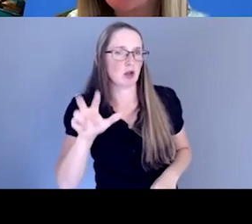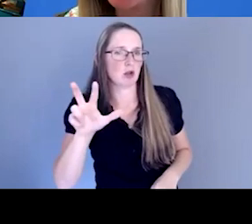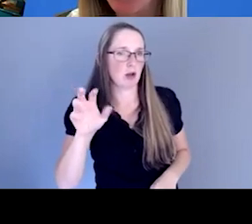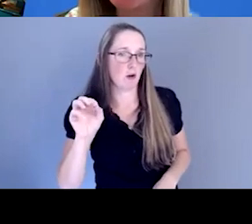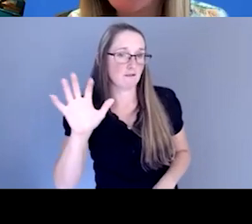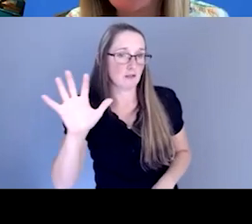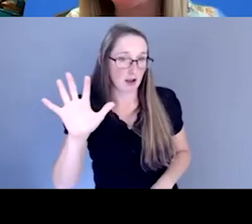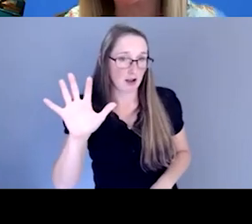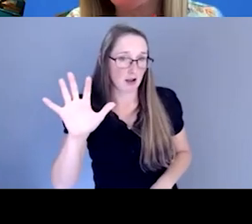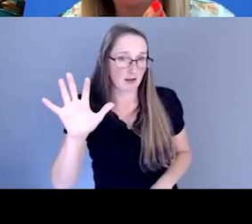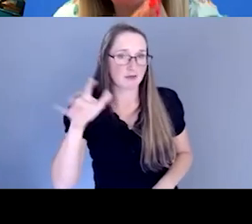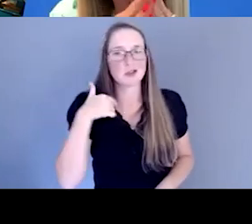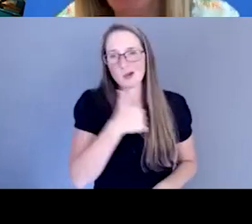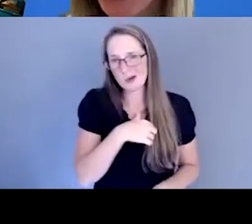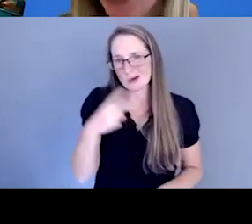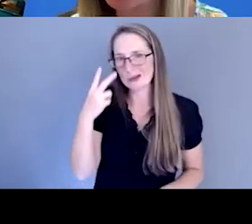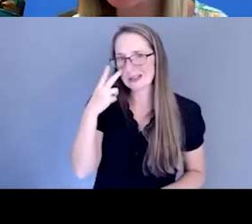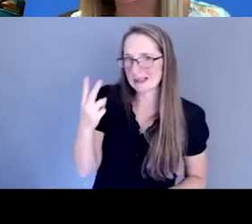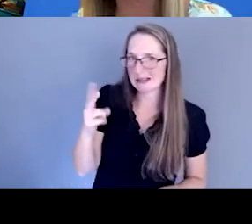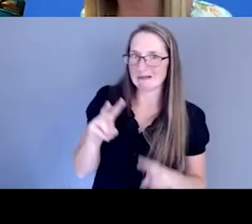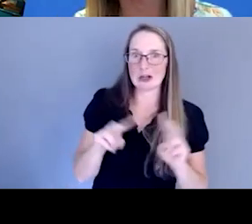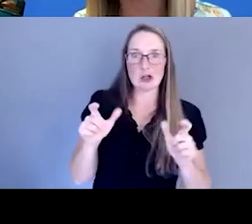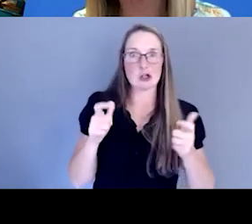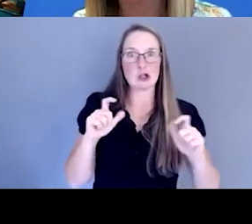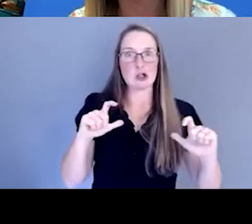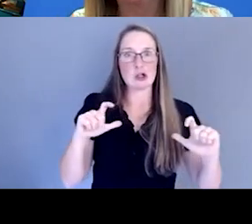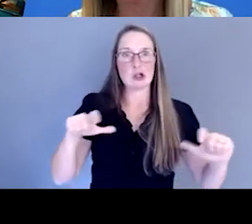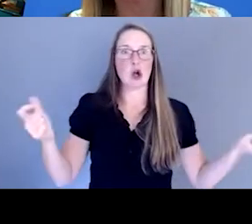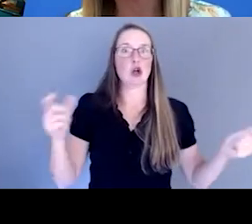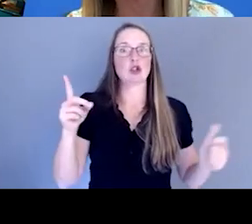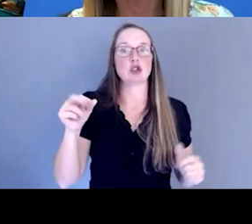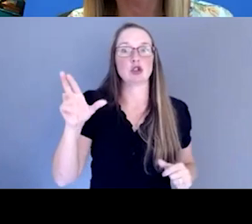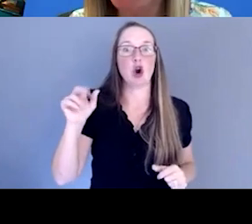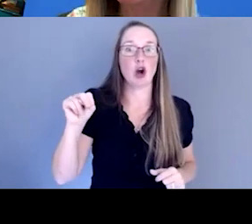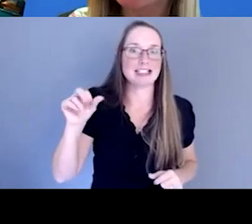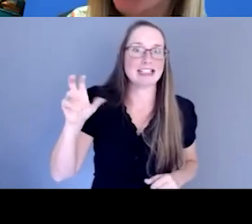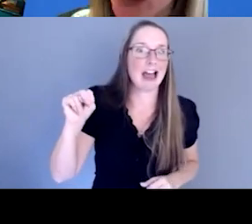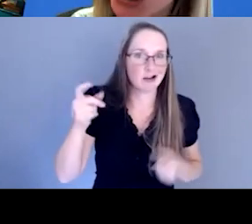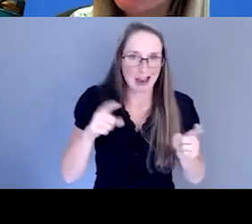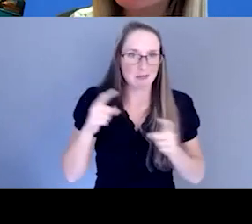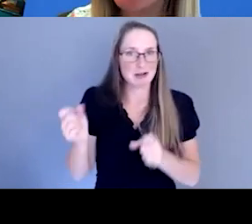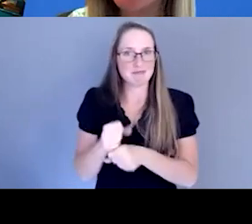We were seeing some very large drawdowns that made us question,